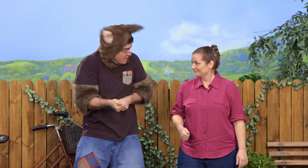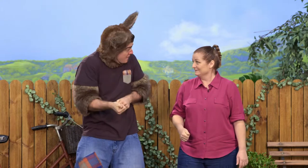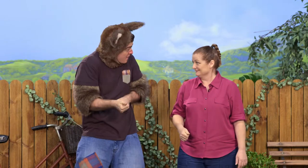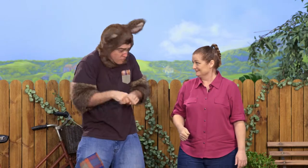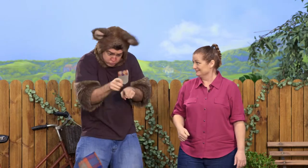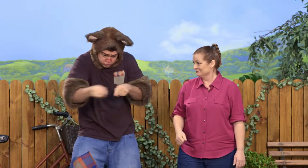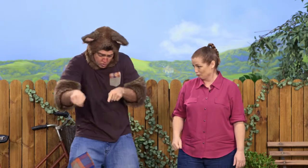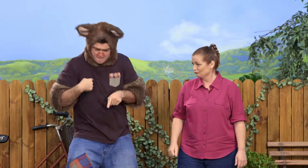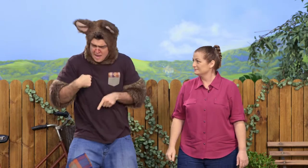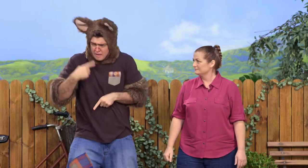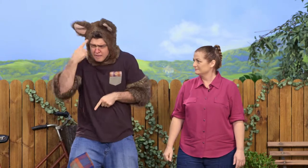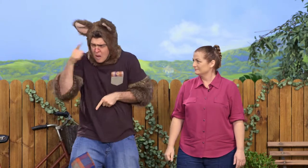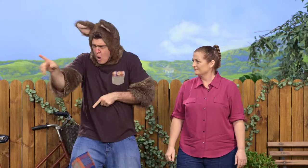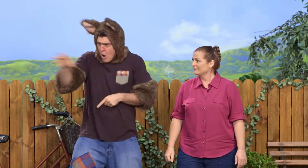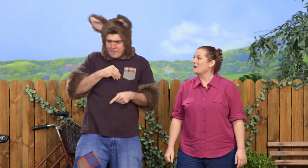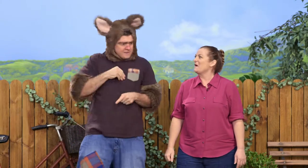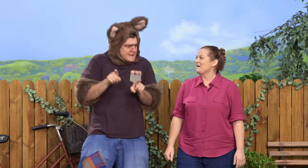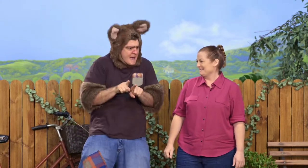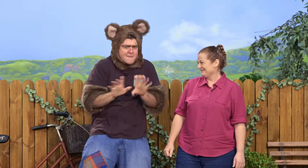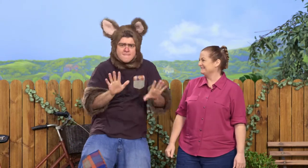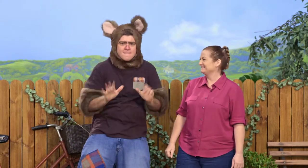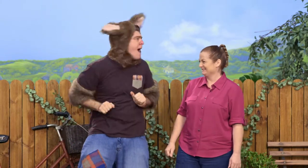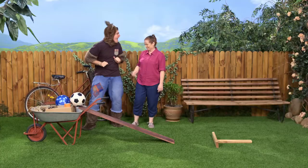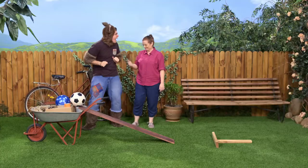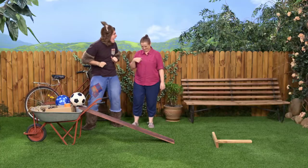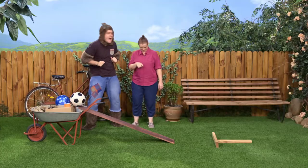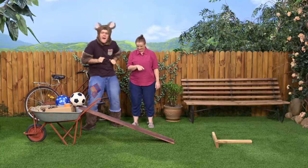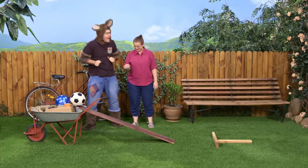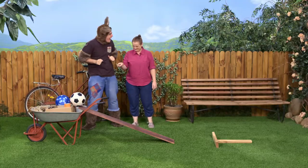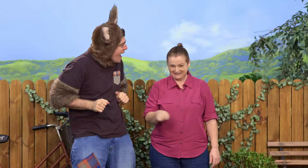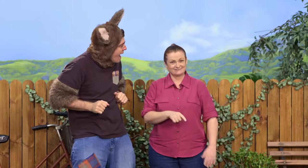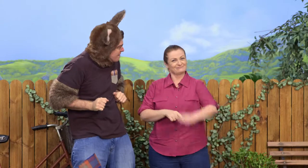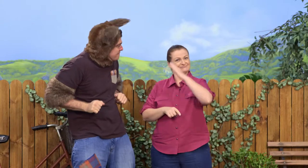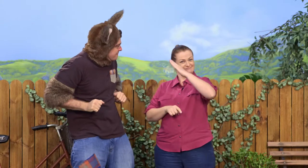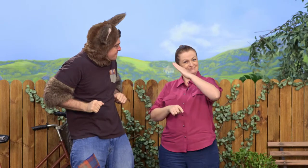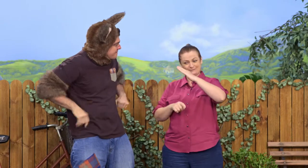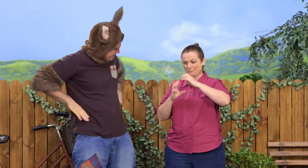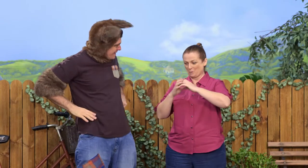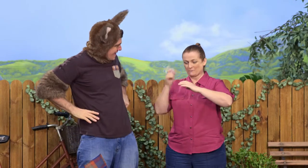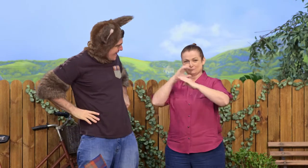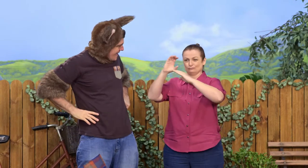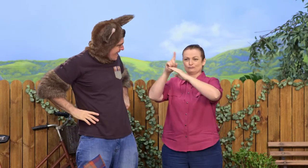And I want mine to be great too. Well, I can see your ramp